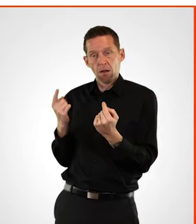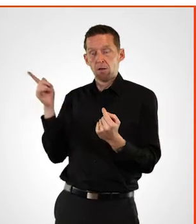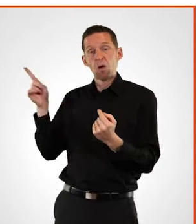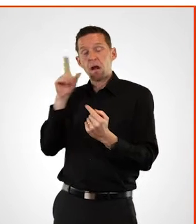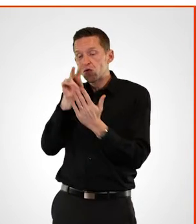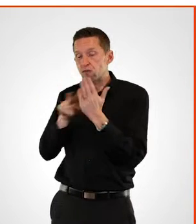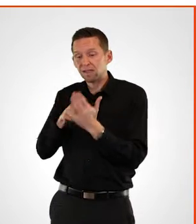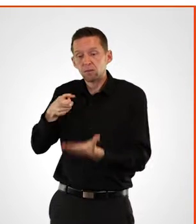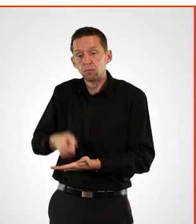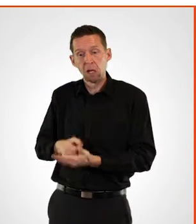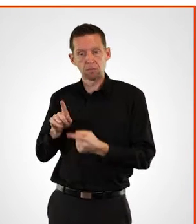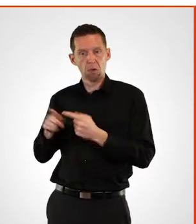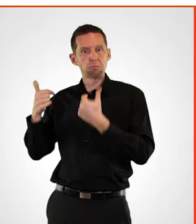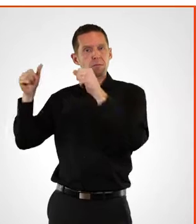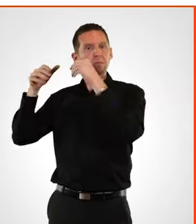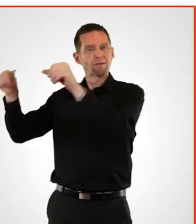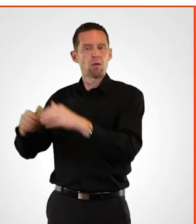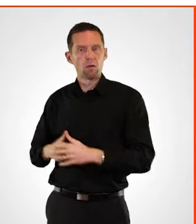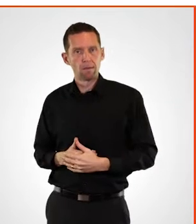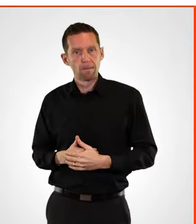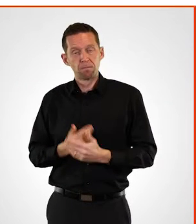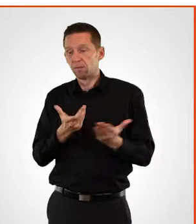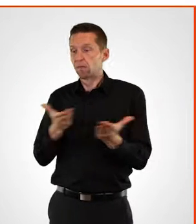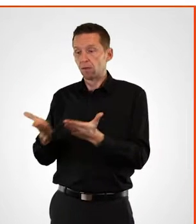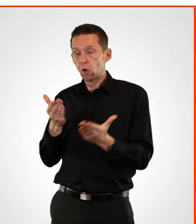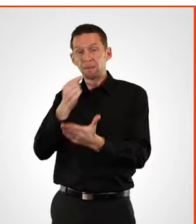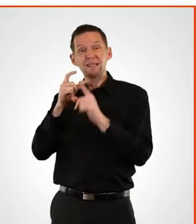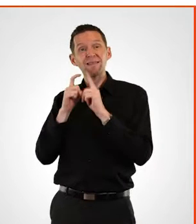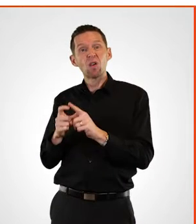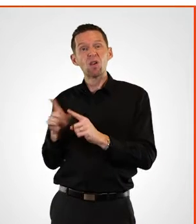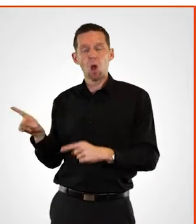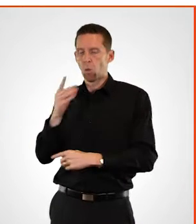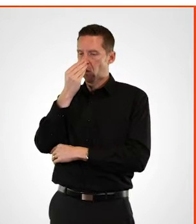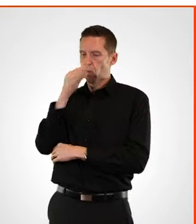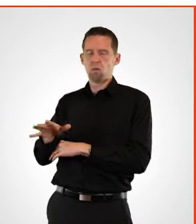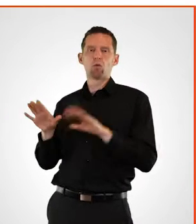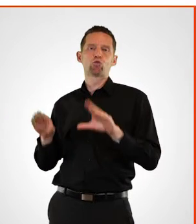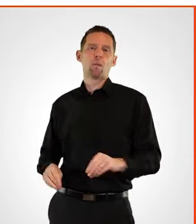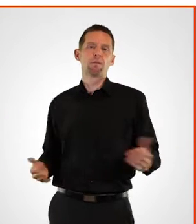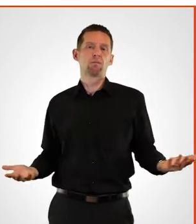that way they'll succeed. If it's too difficult, students are just going to stop,